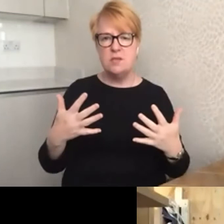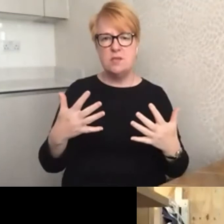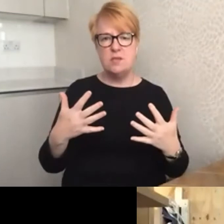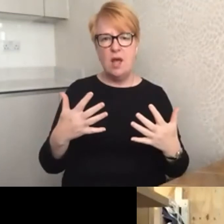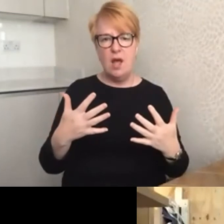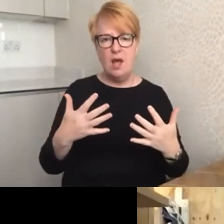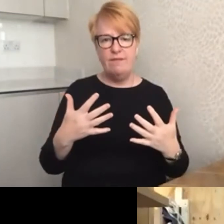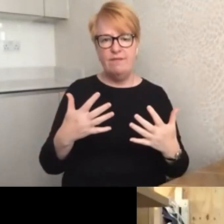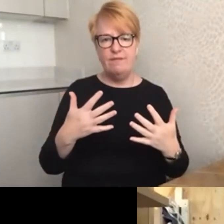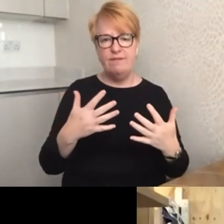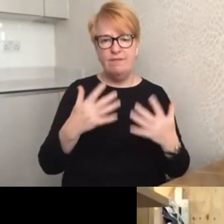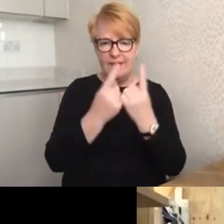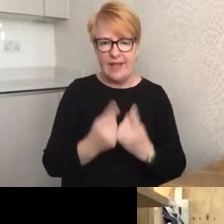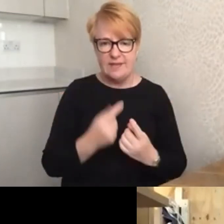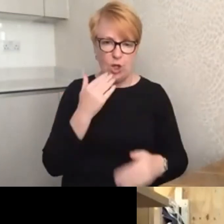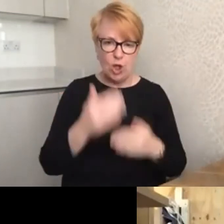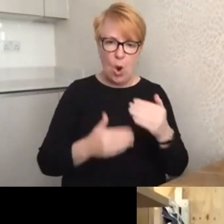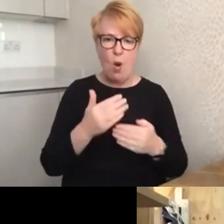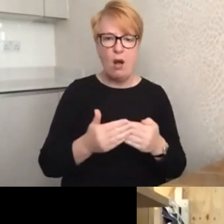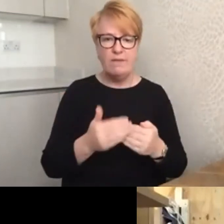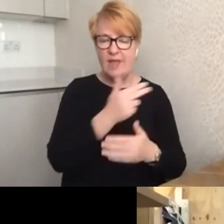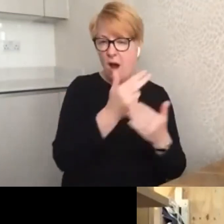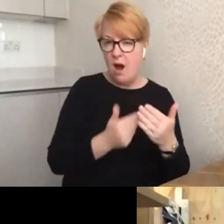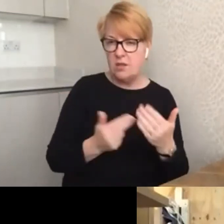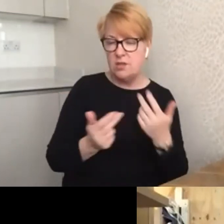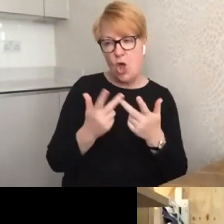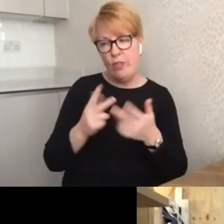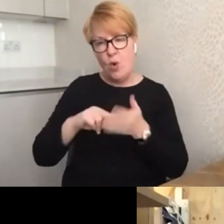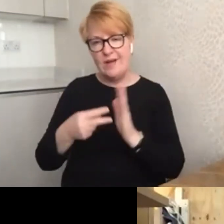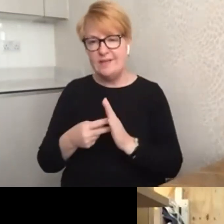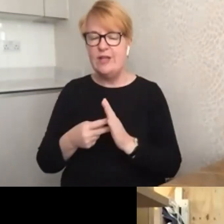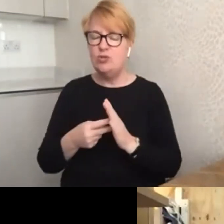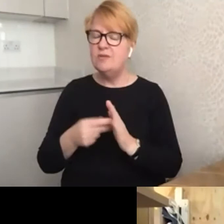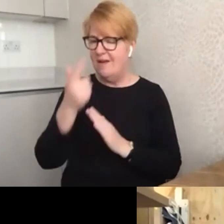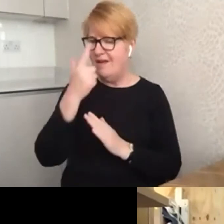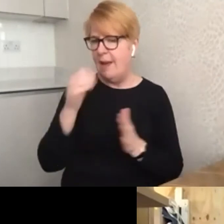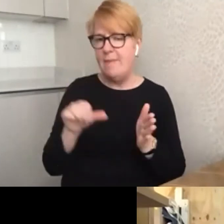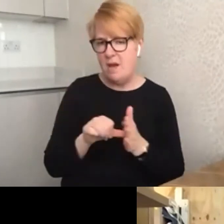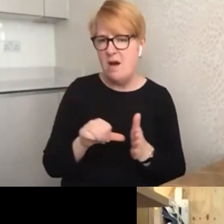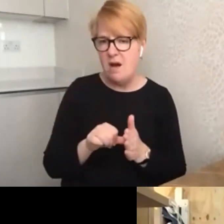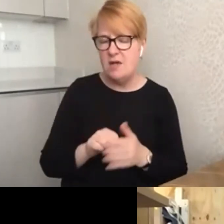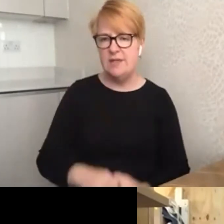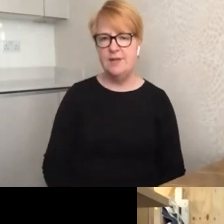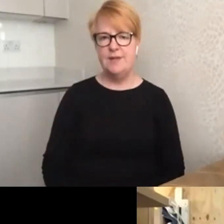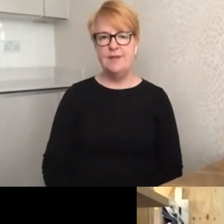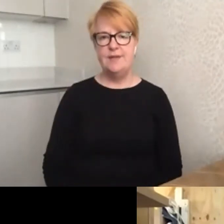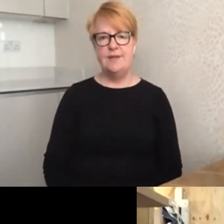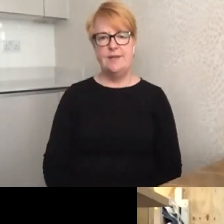and for organisations especially and that, that's really hard. And it's sort of interesting to think about, like Grand Union,